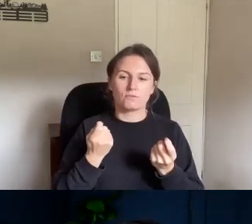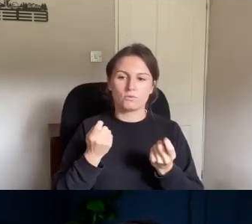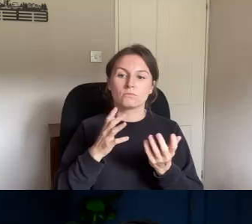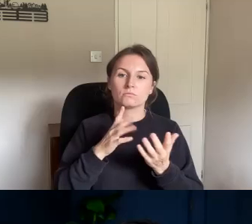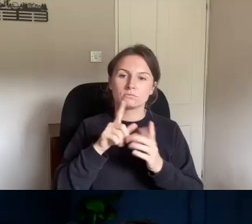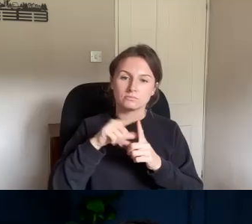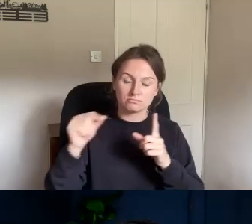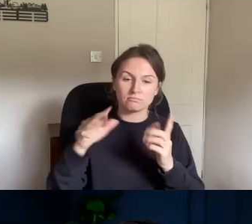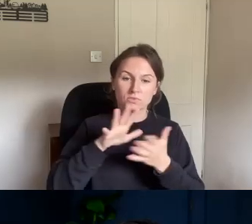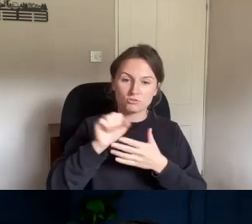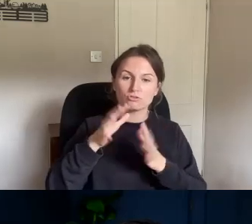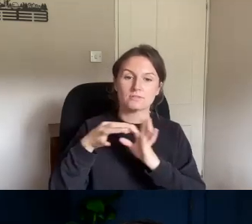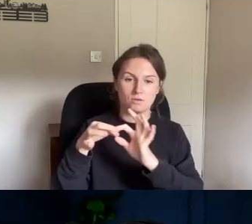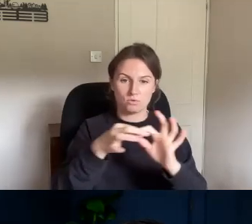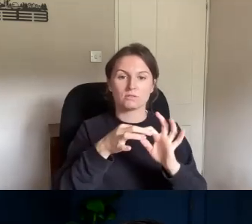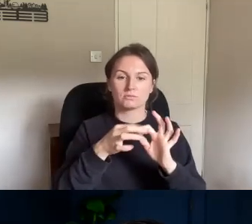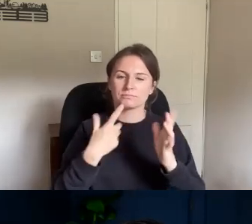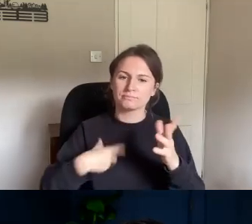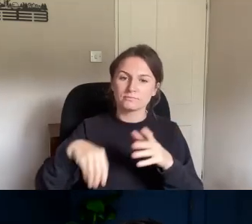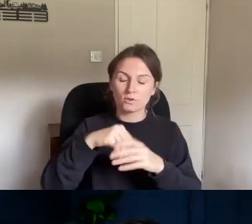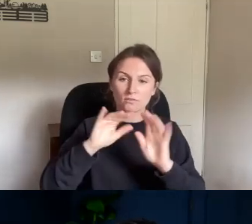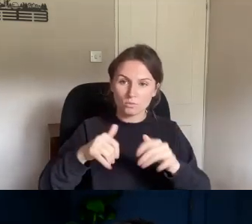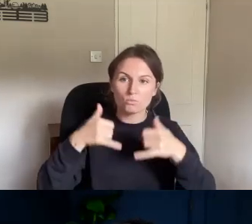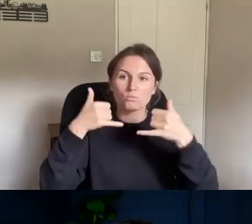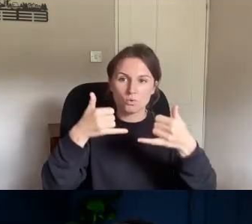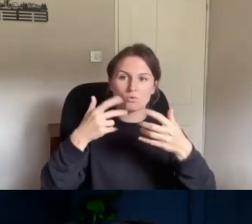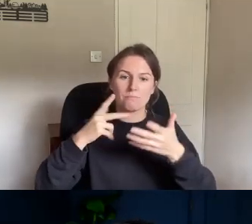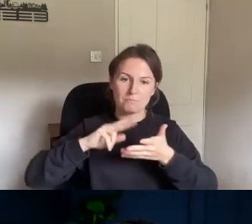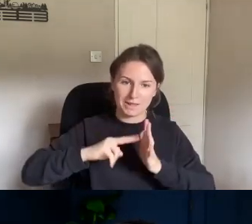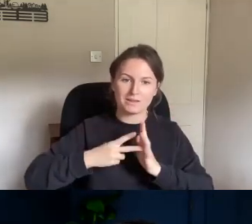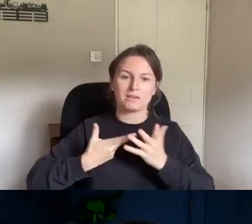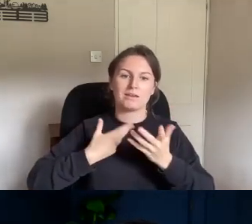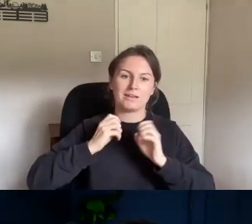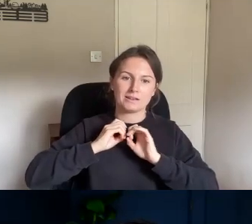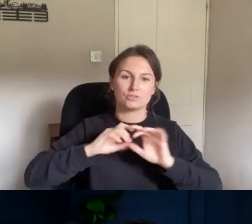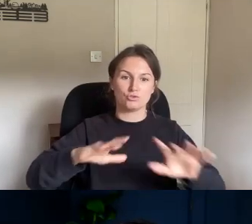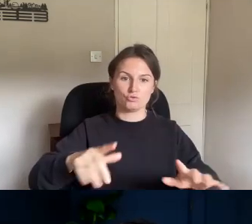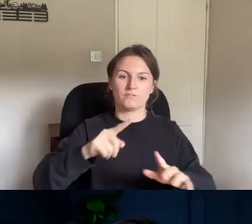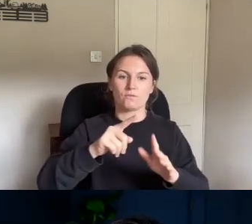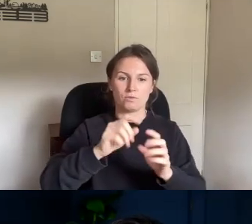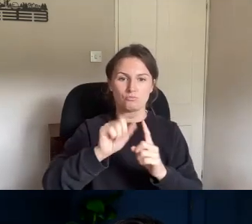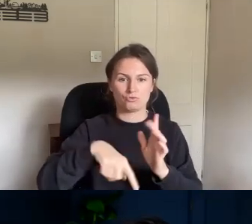I have been working on the awards, on the planning and execution of the whole project, and I will pass on to Mike.